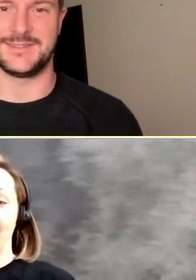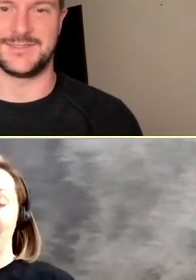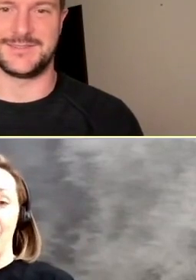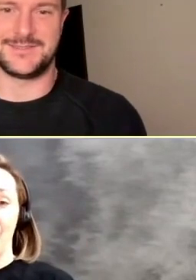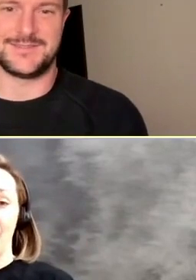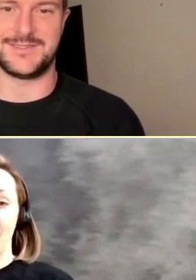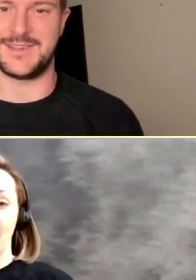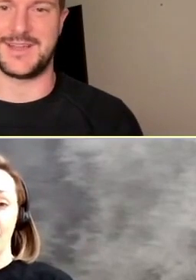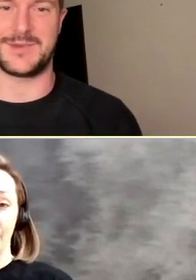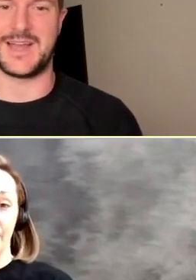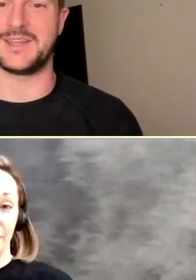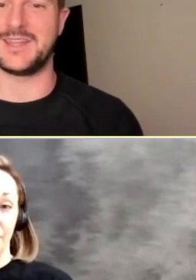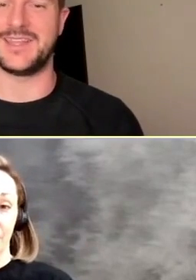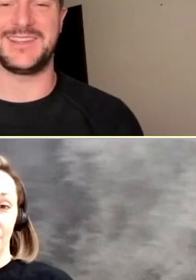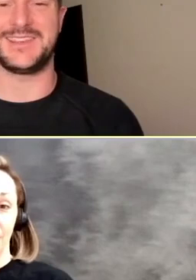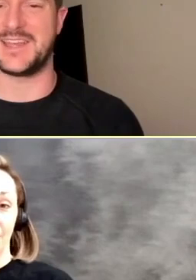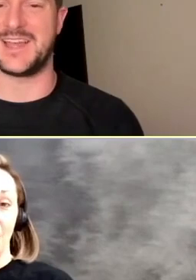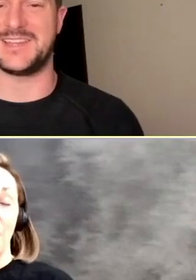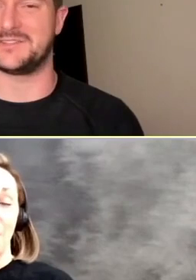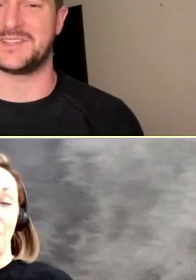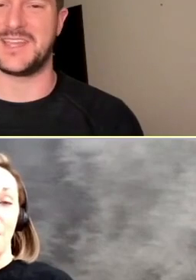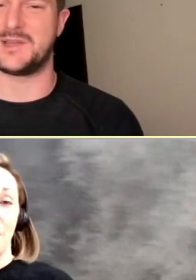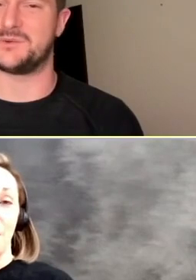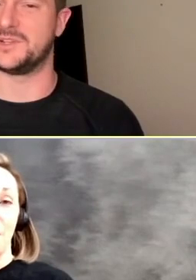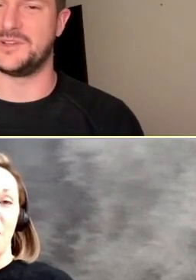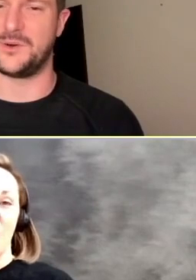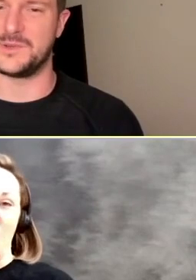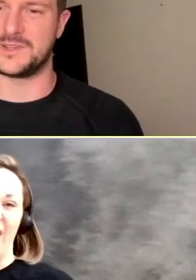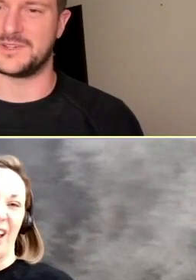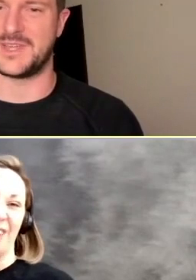suffer from some sort of reduced perception of the color PMC